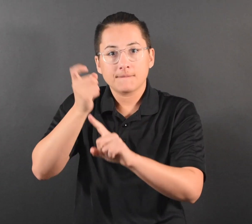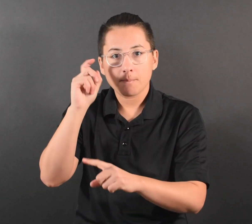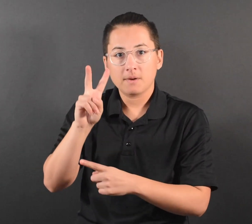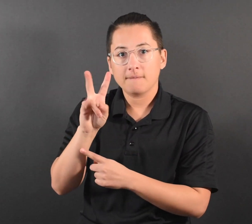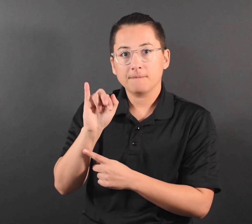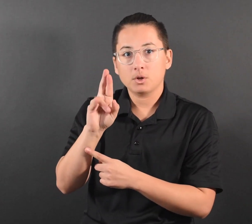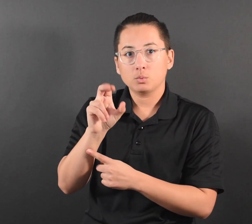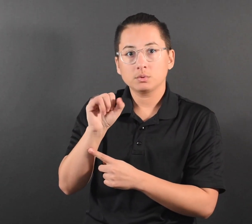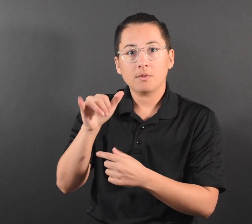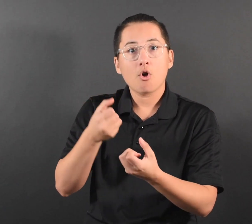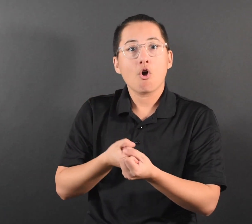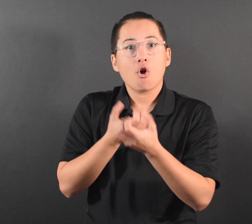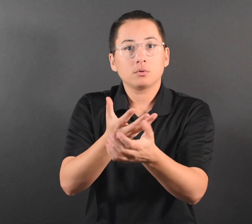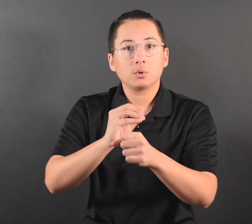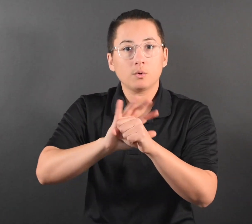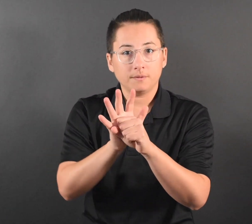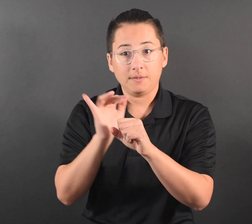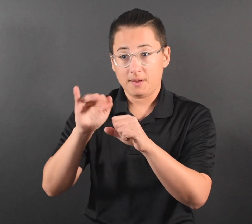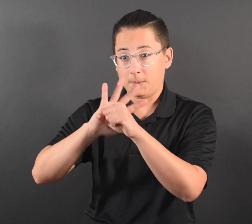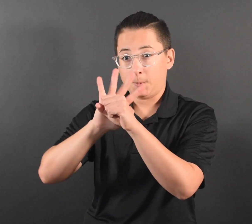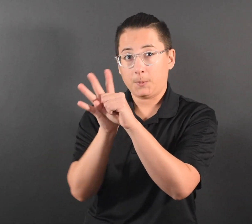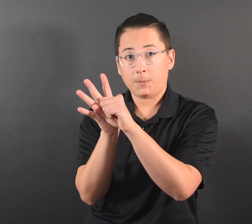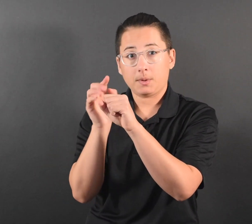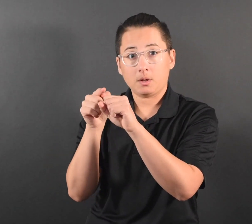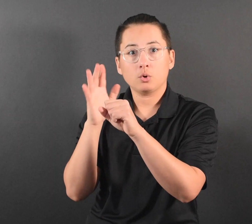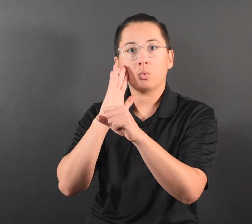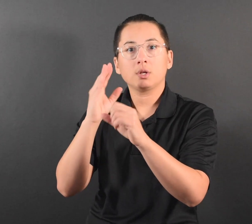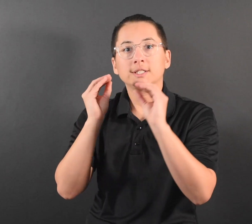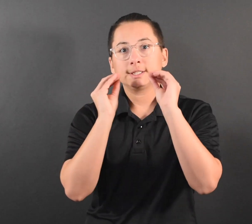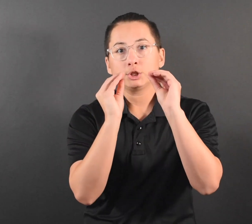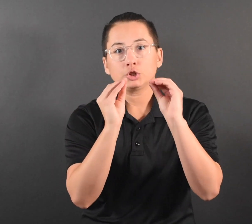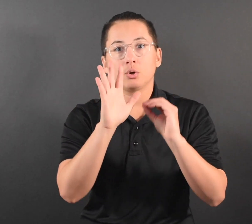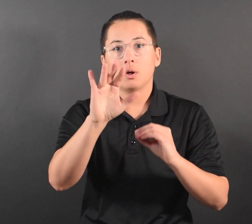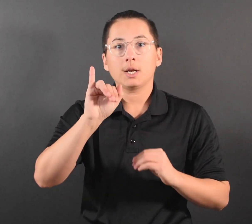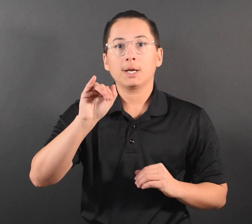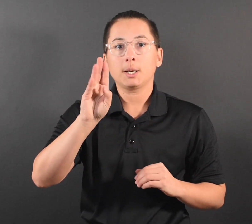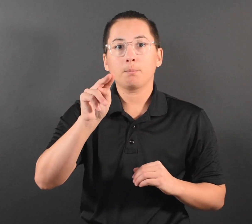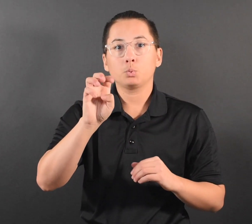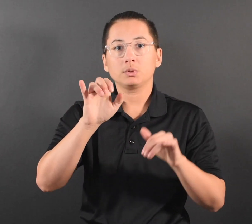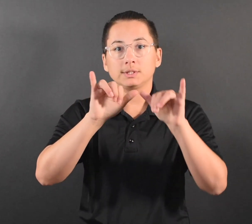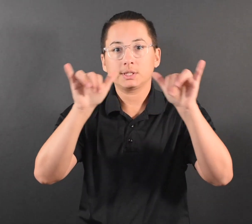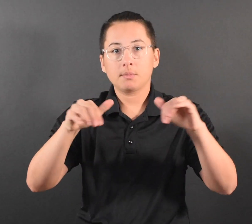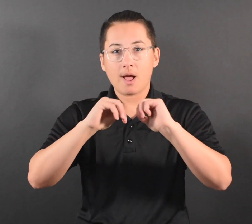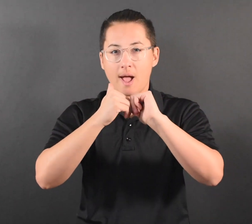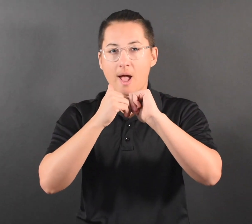virus that causes COVID-19 to teach your immune system how to recognize and fight the virus.